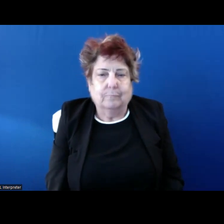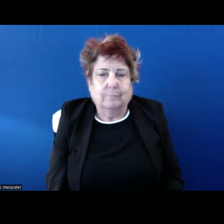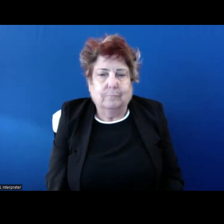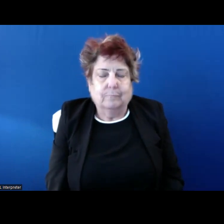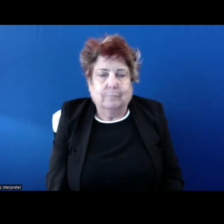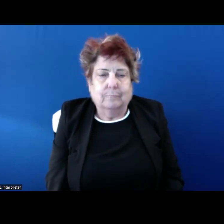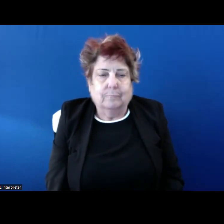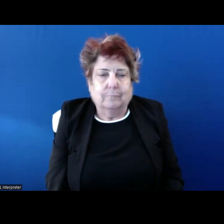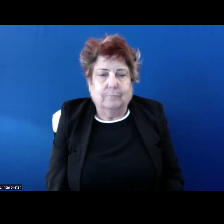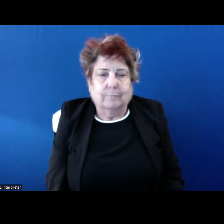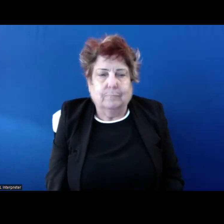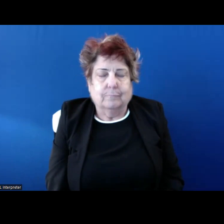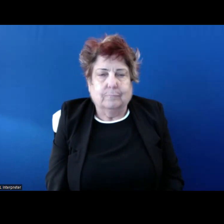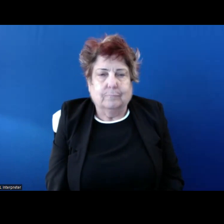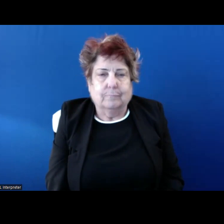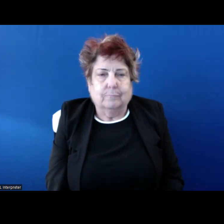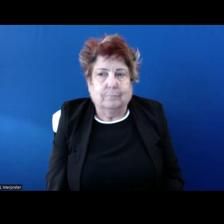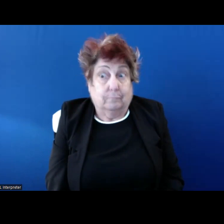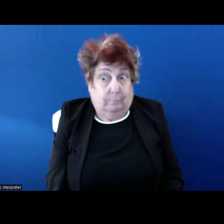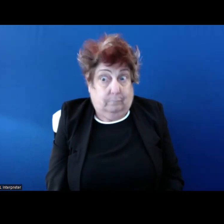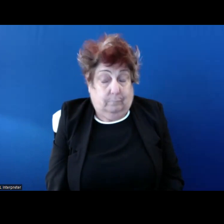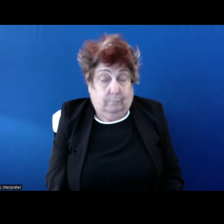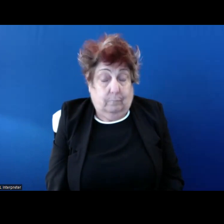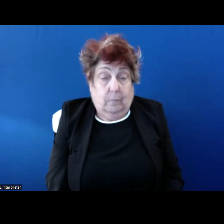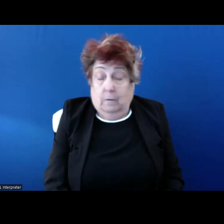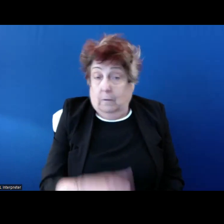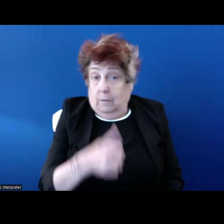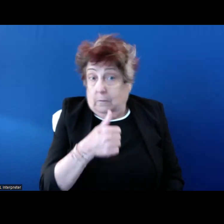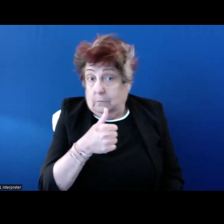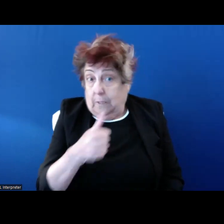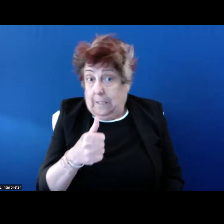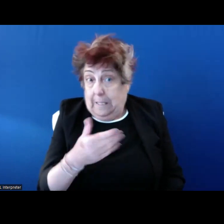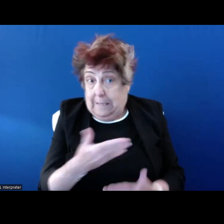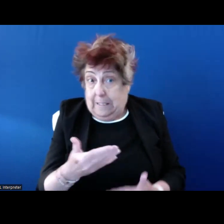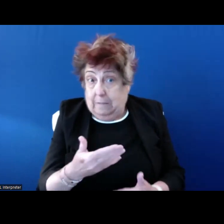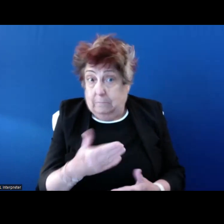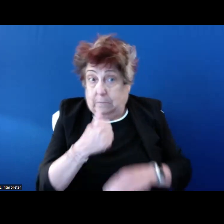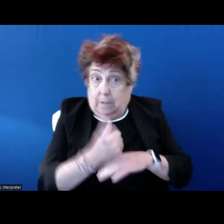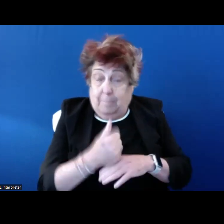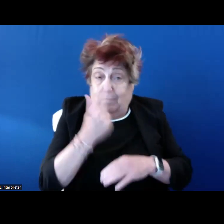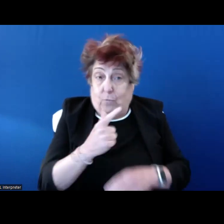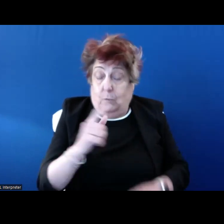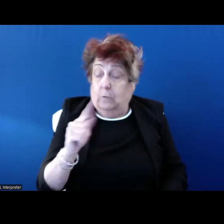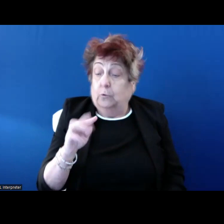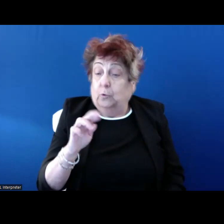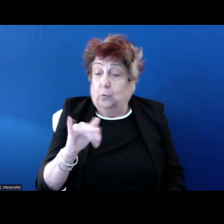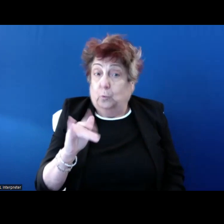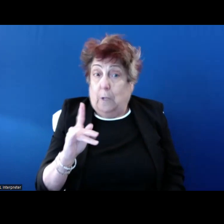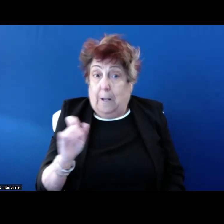Is there any provision for our tribal nations /638 programs?